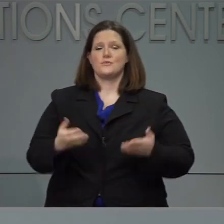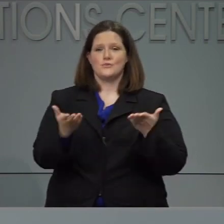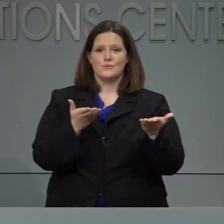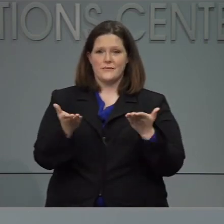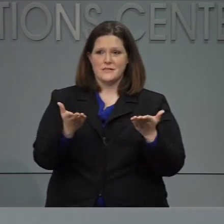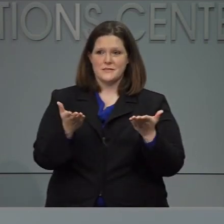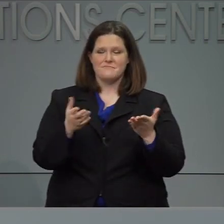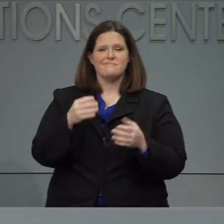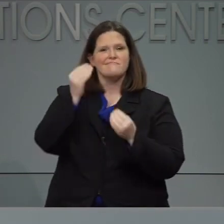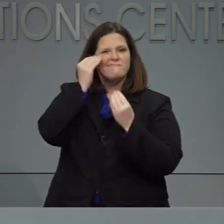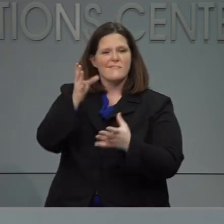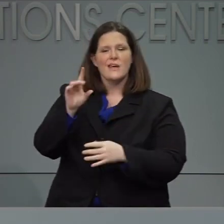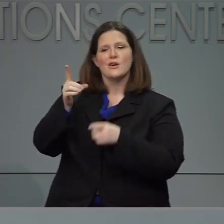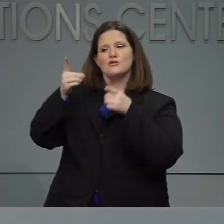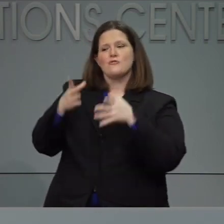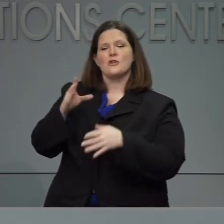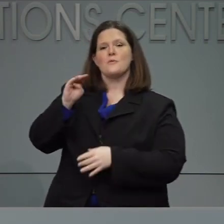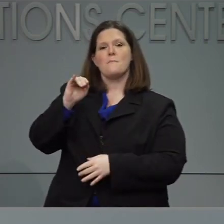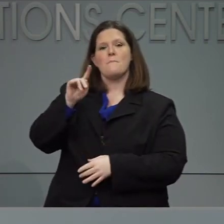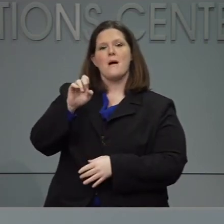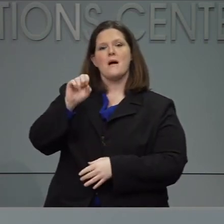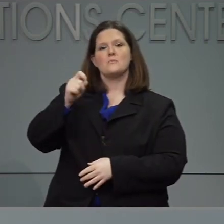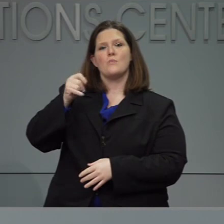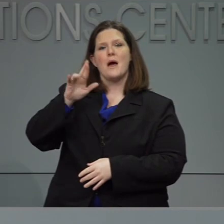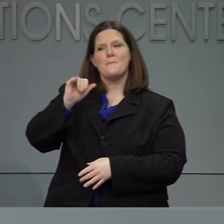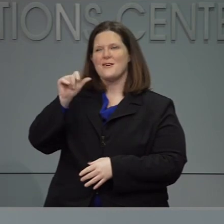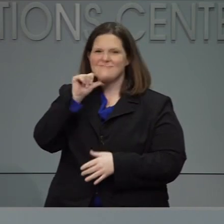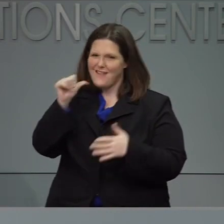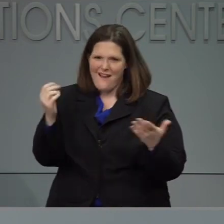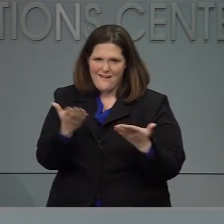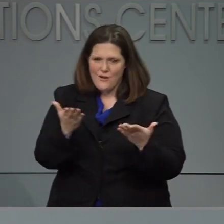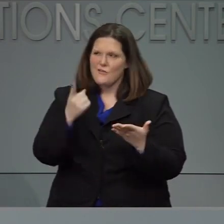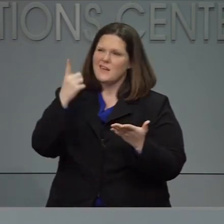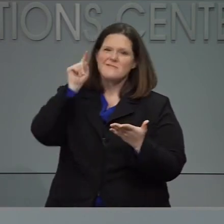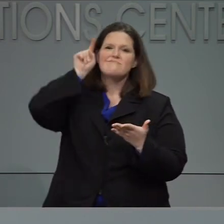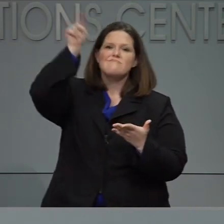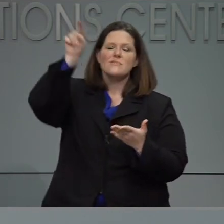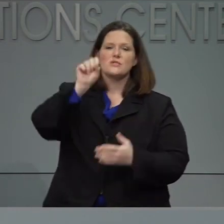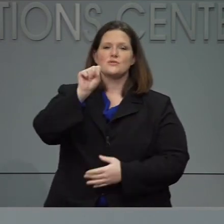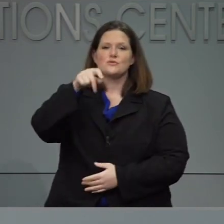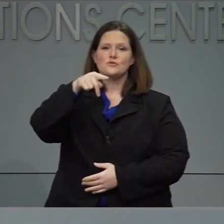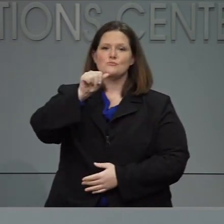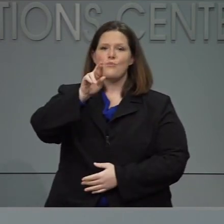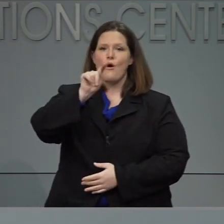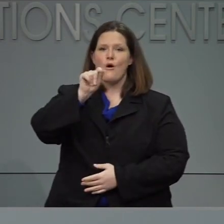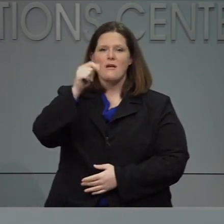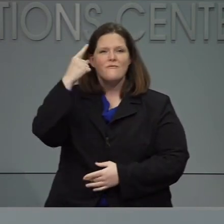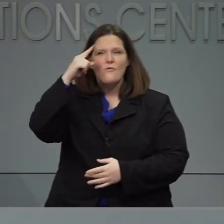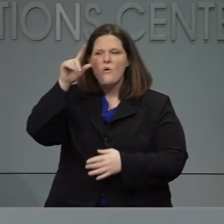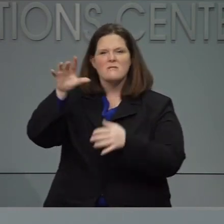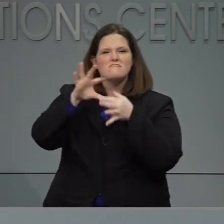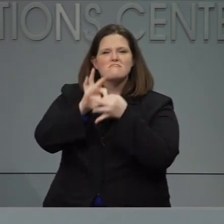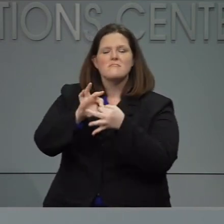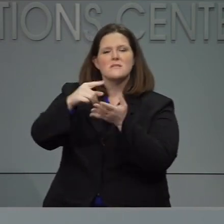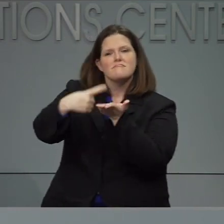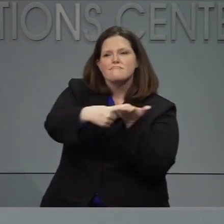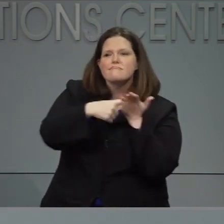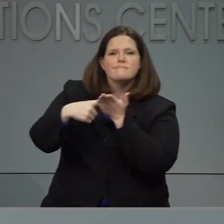DIRECTOR MIKE SPRAYBERRY IS IN SPARTA NORTH CAROLINA TODAY DISCUSSING EARTHQUAKE RECOVERY WITH LOCAL PARTNERS.